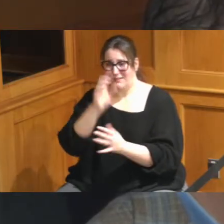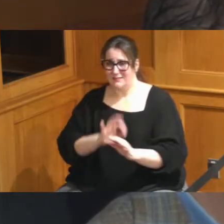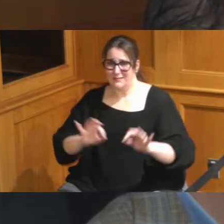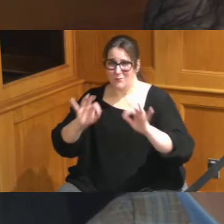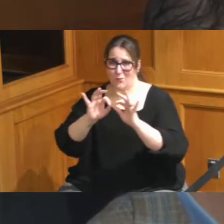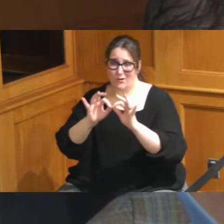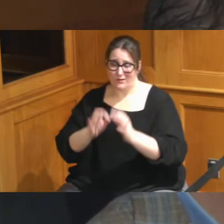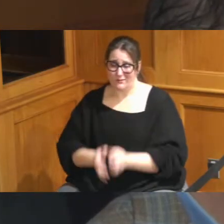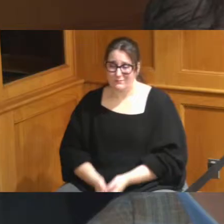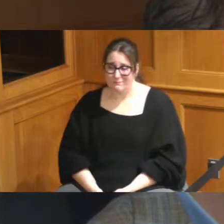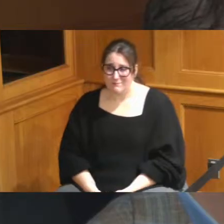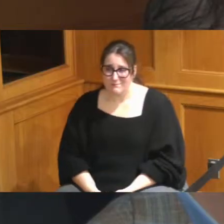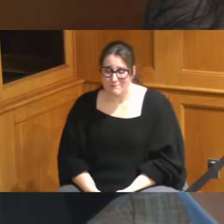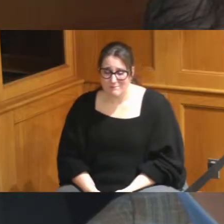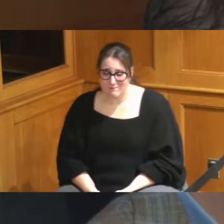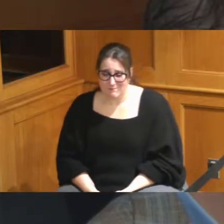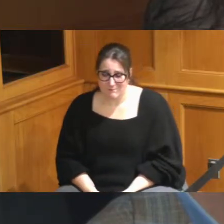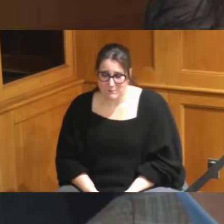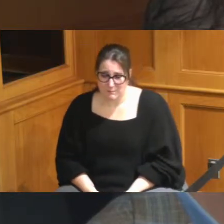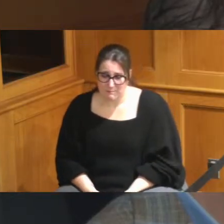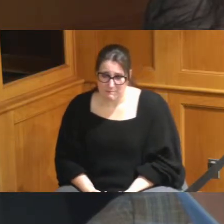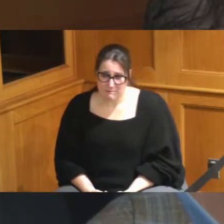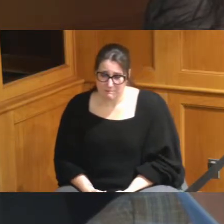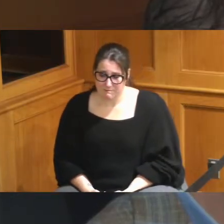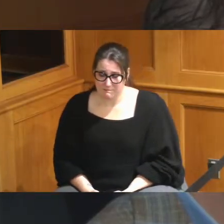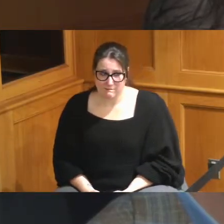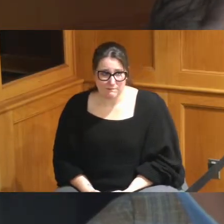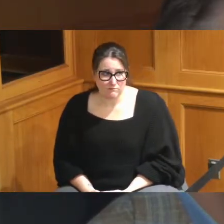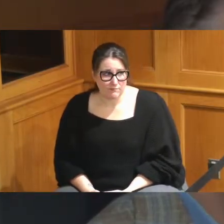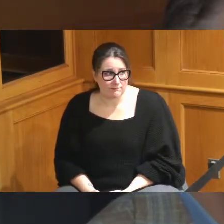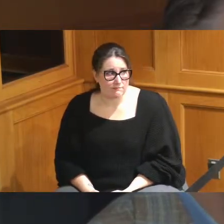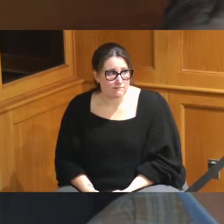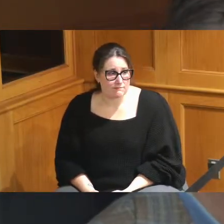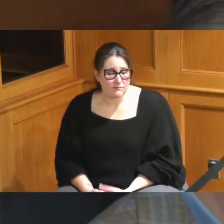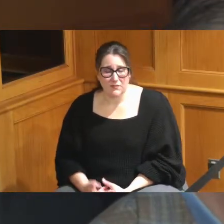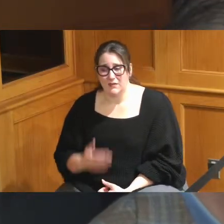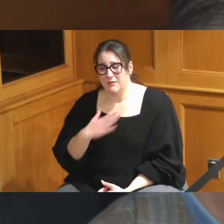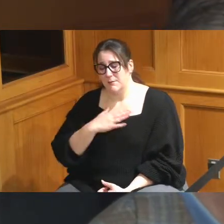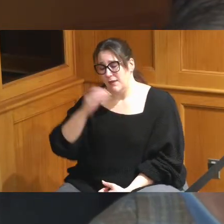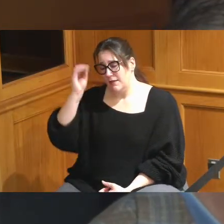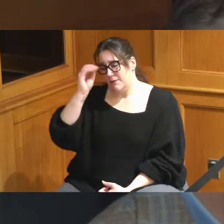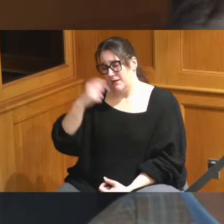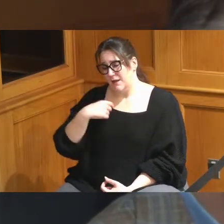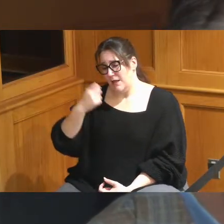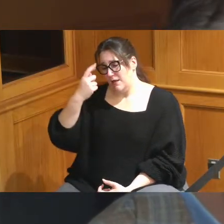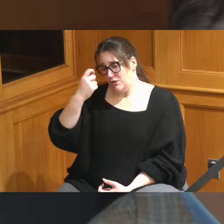plaza is going to bring people down there. in my opinion, I understand it's a free space. you kind